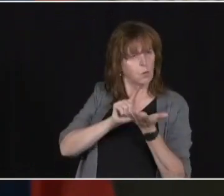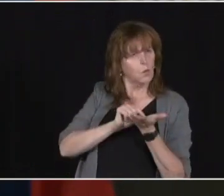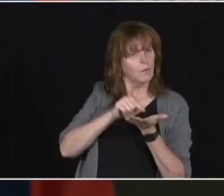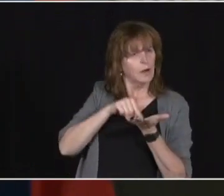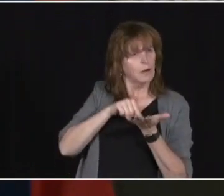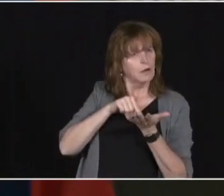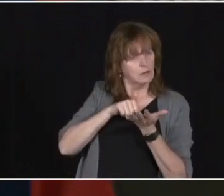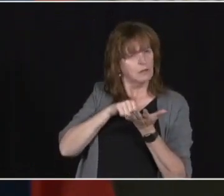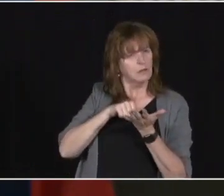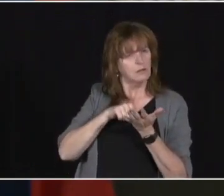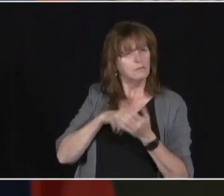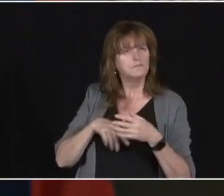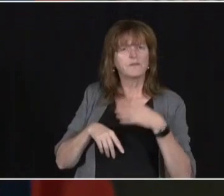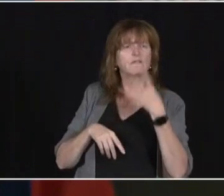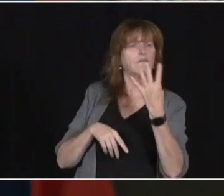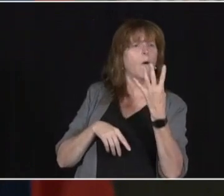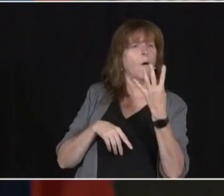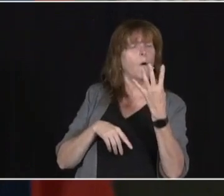They say you need a manageable hospital